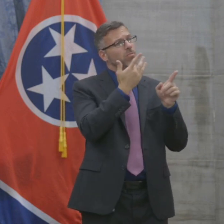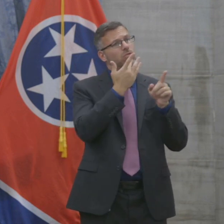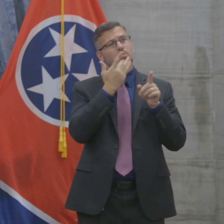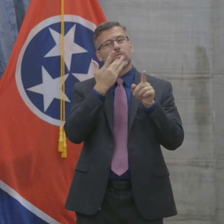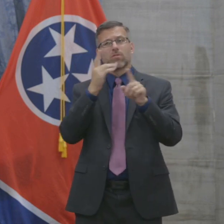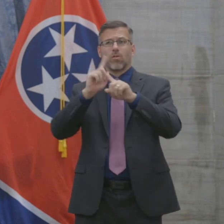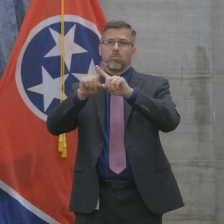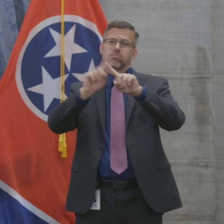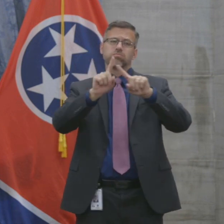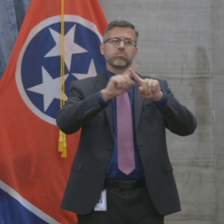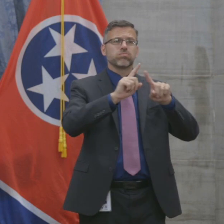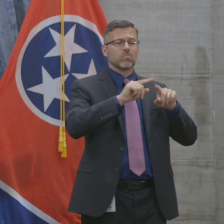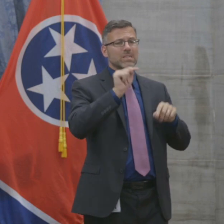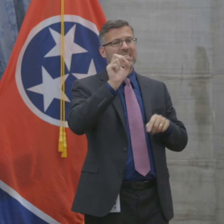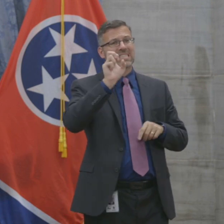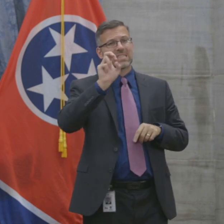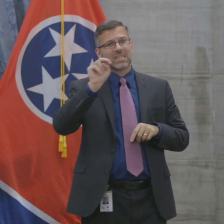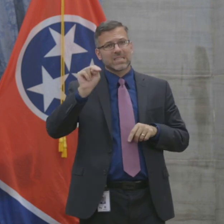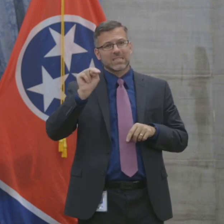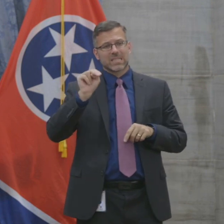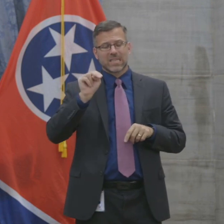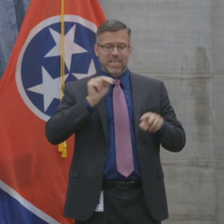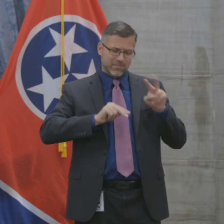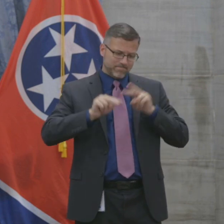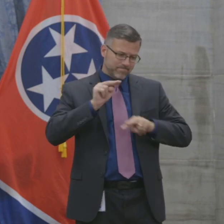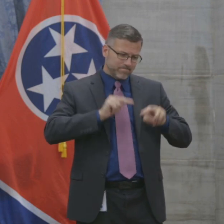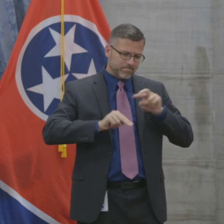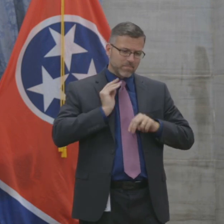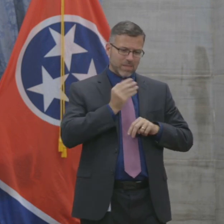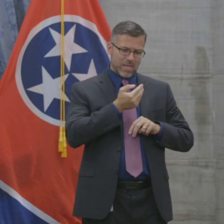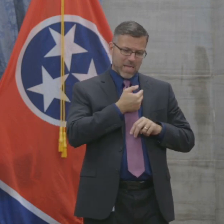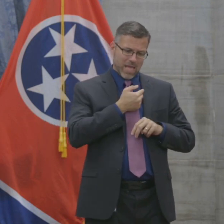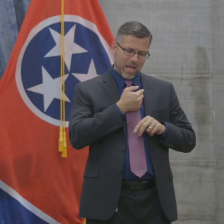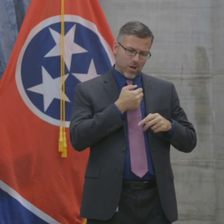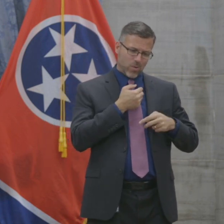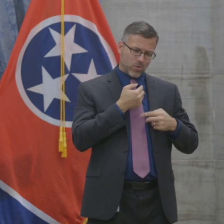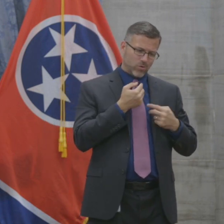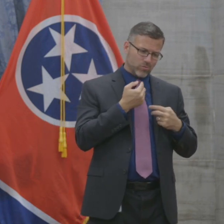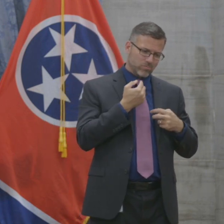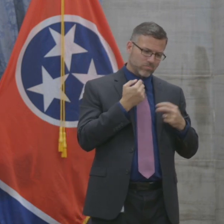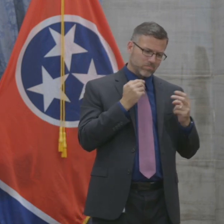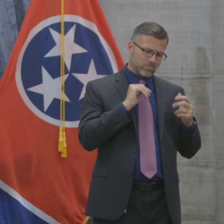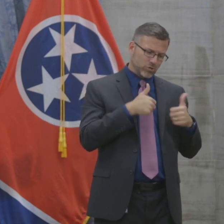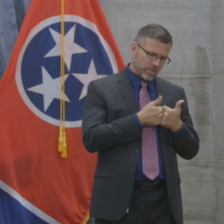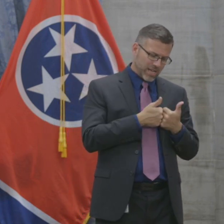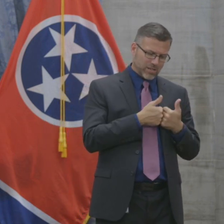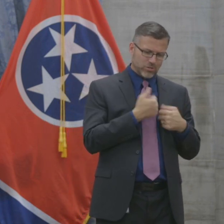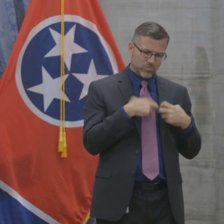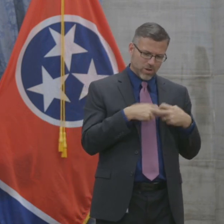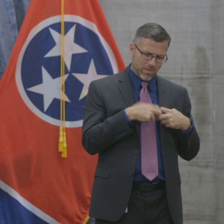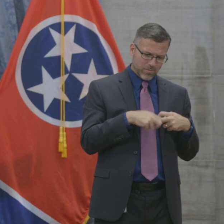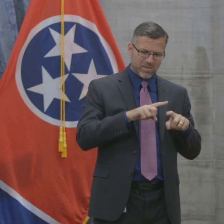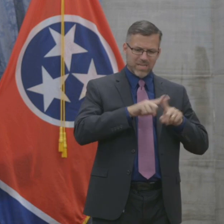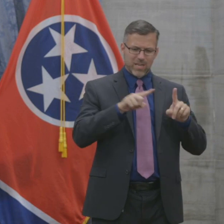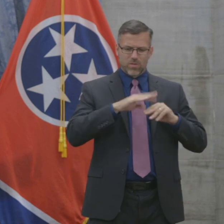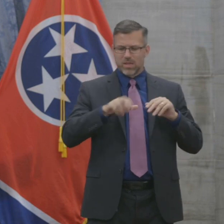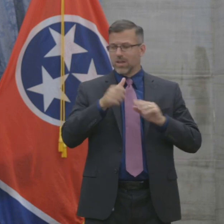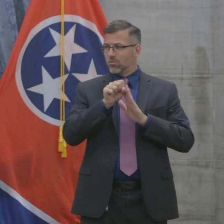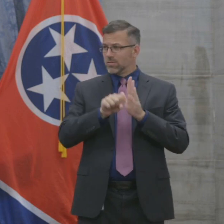there. Sorry. So I will -- yes. We will be.